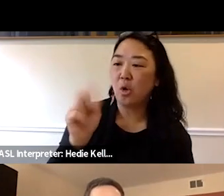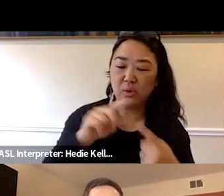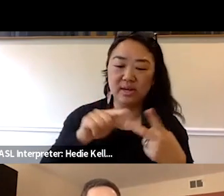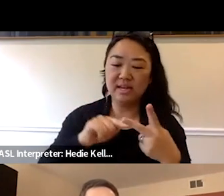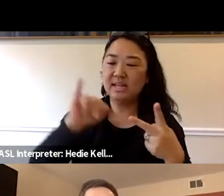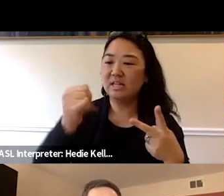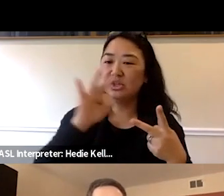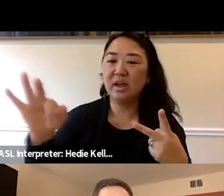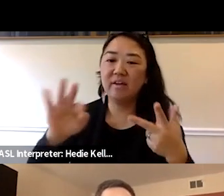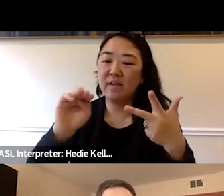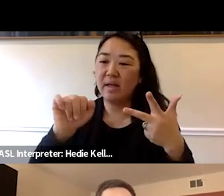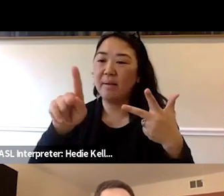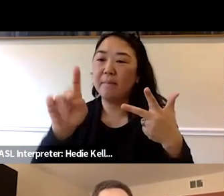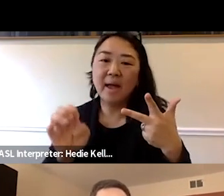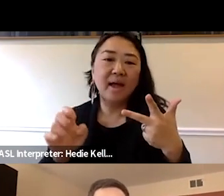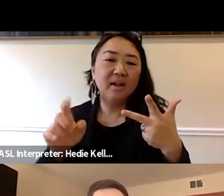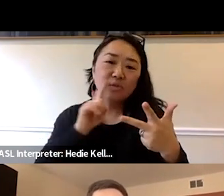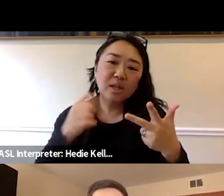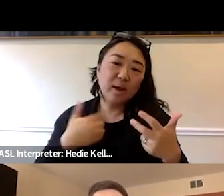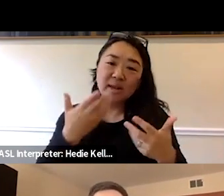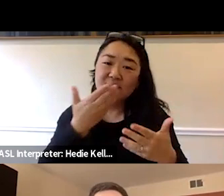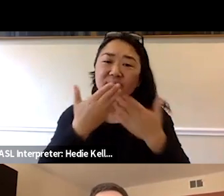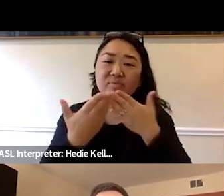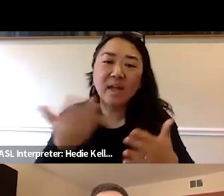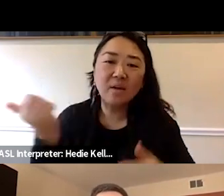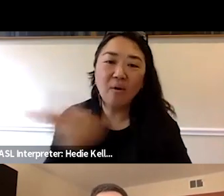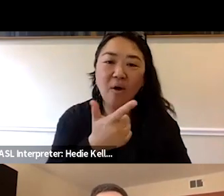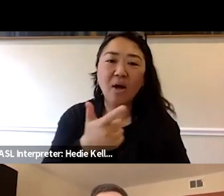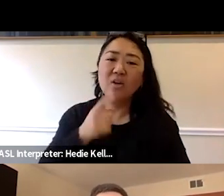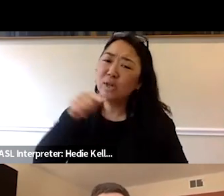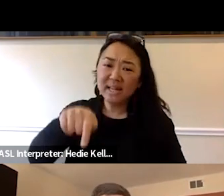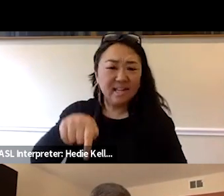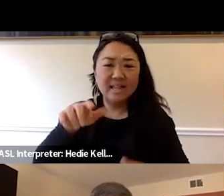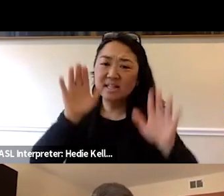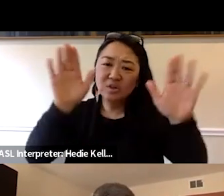And we just this has been a lot of fun. It has. It's been really great.